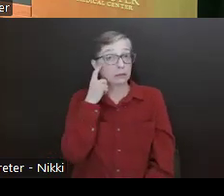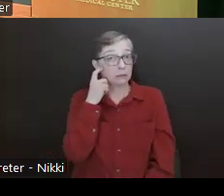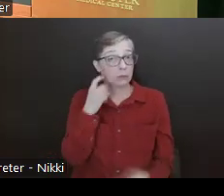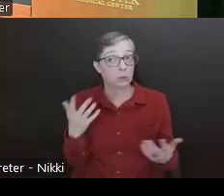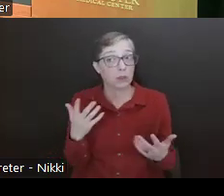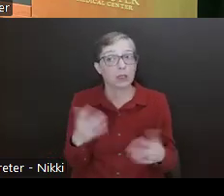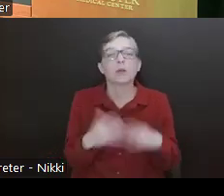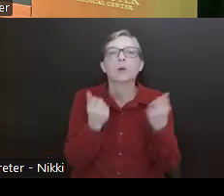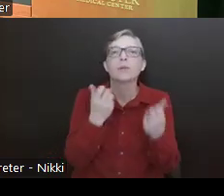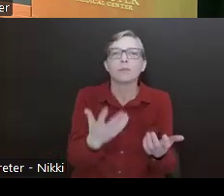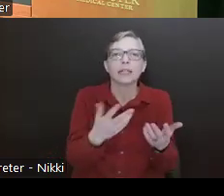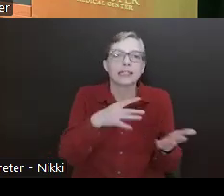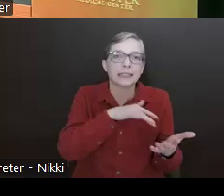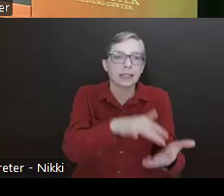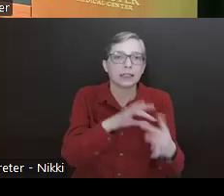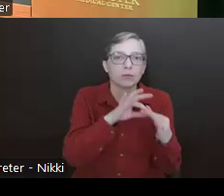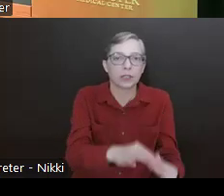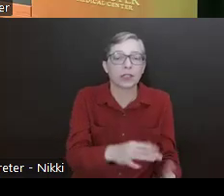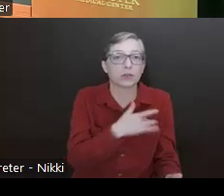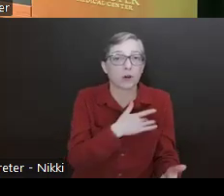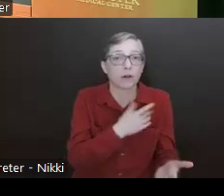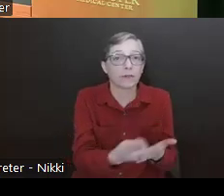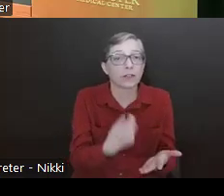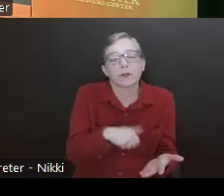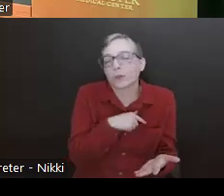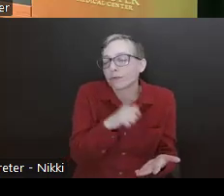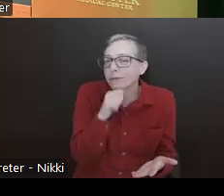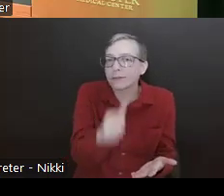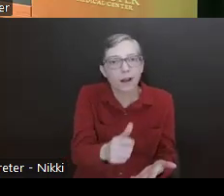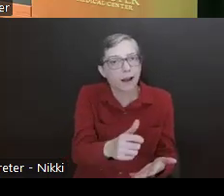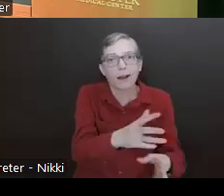just not getting the population that we typically want to get which is those individuals with major